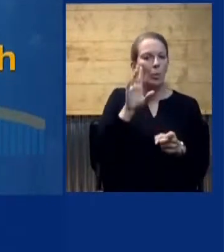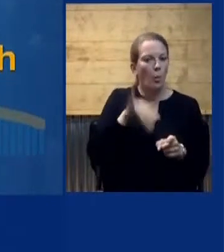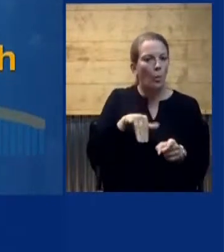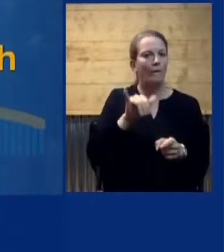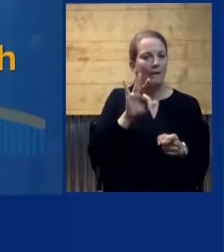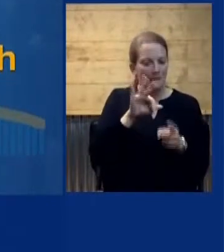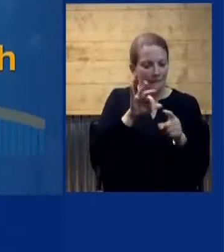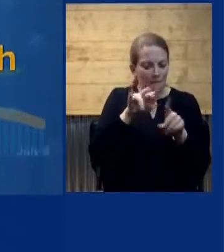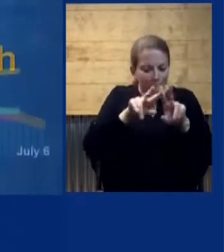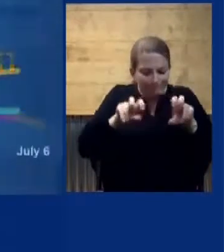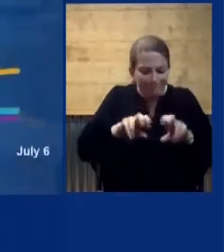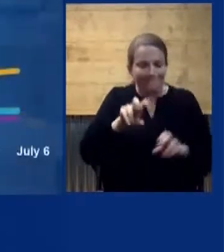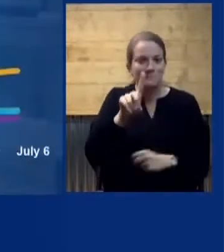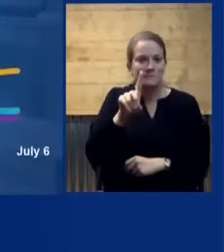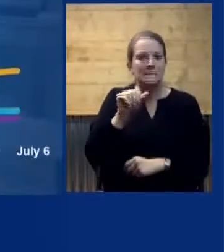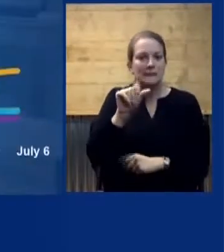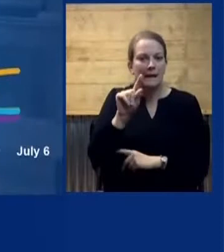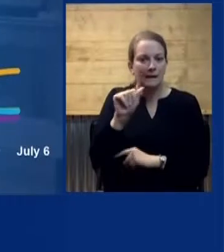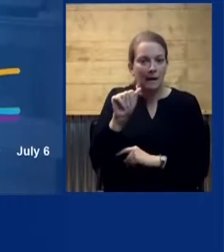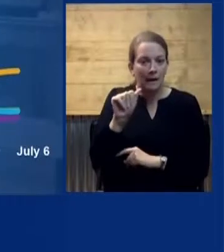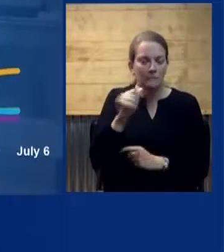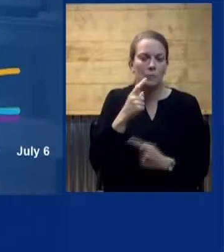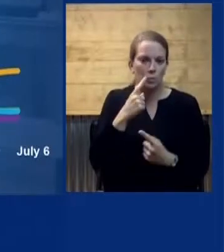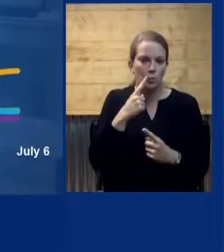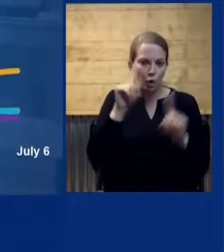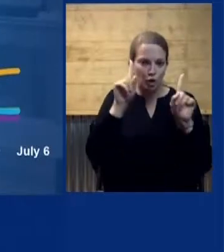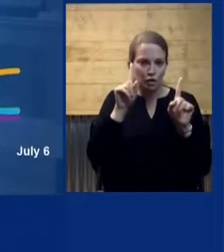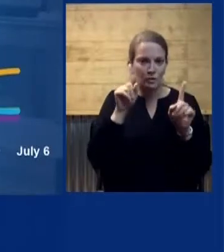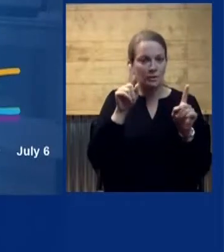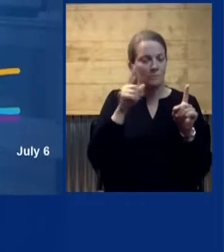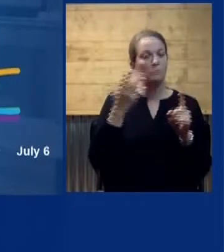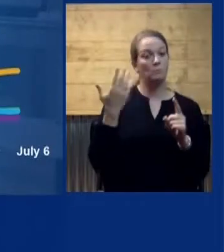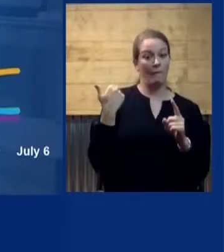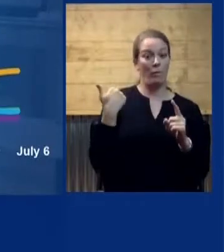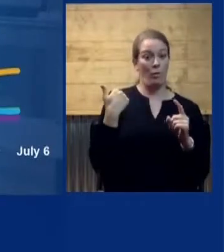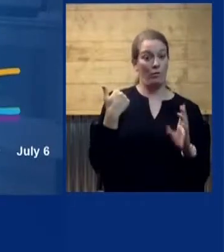WE HAVE RESULTS IN NEW YORK. WE HAVE LIVED THIS.